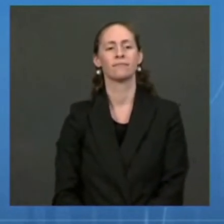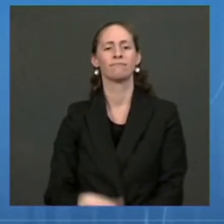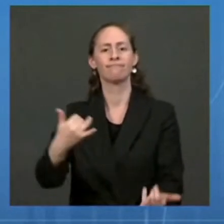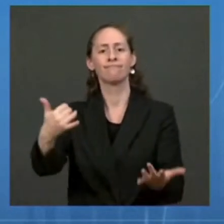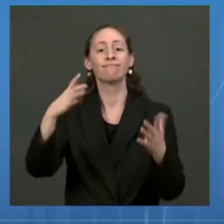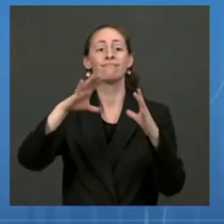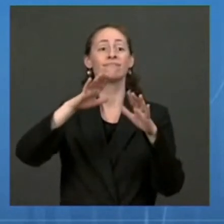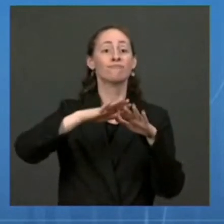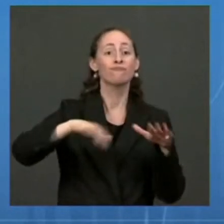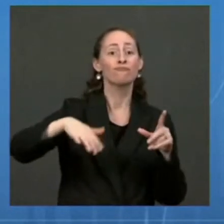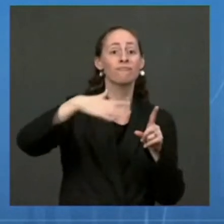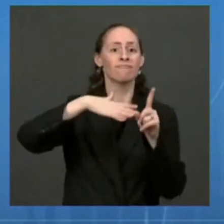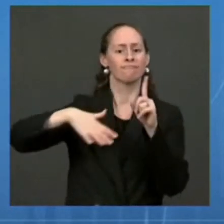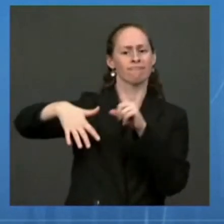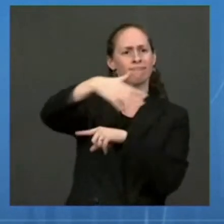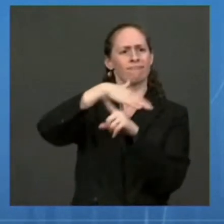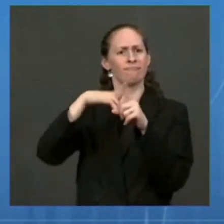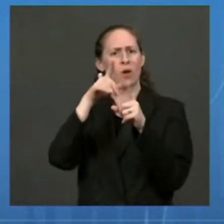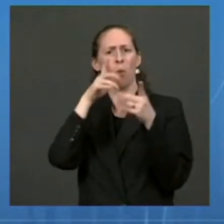AS WE ANTICIPATE AUTHORIZATION